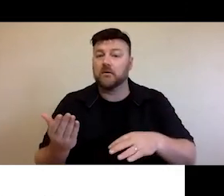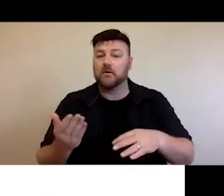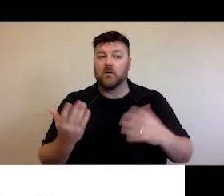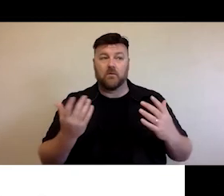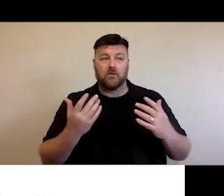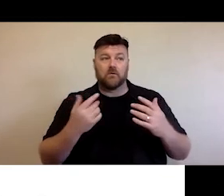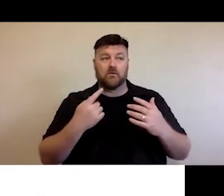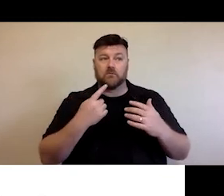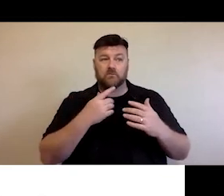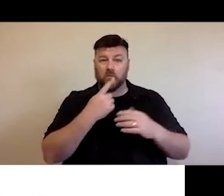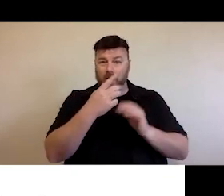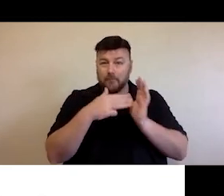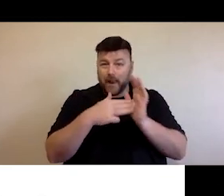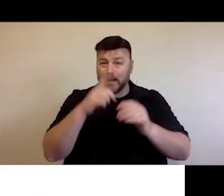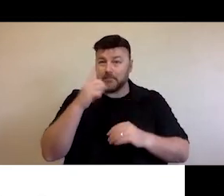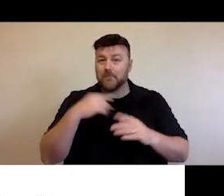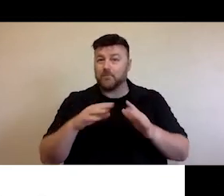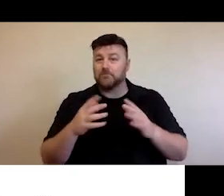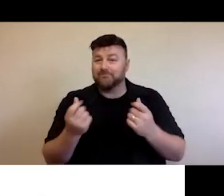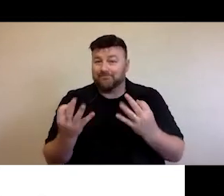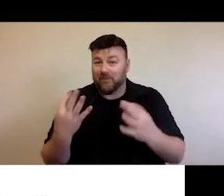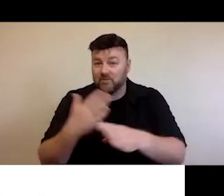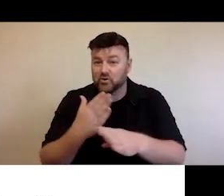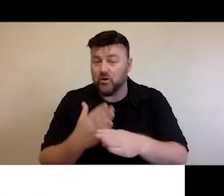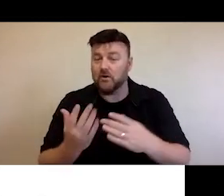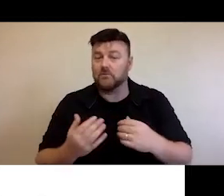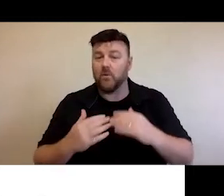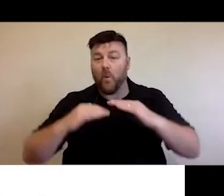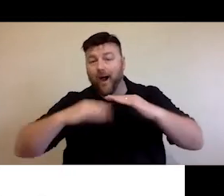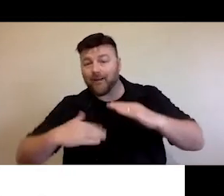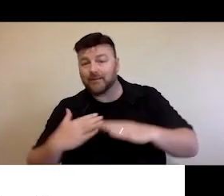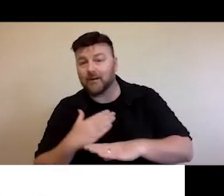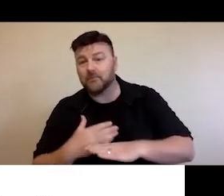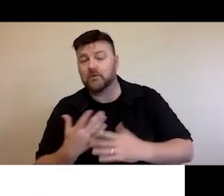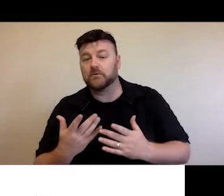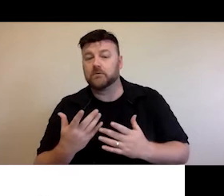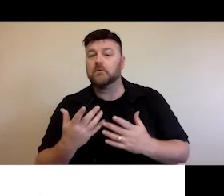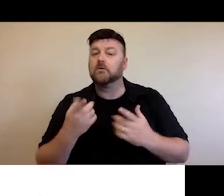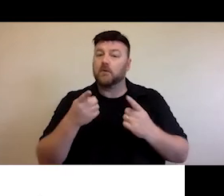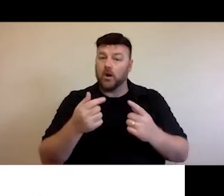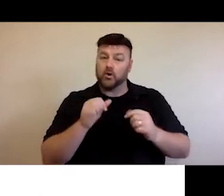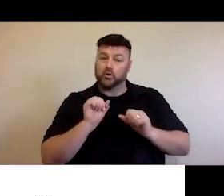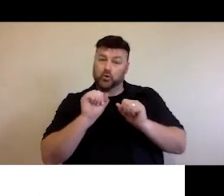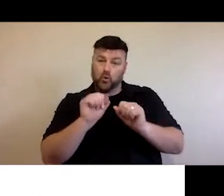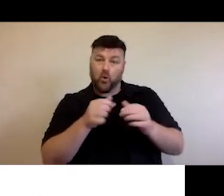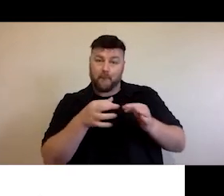That has two sides of the equation. Does your plan directly address those factors?